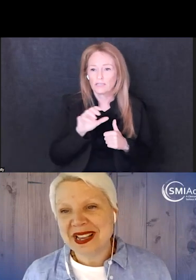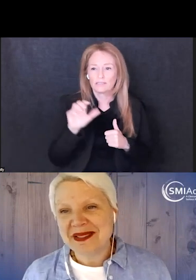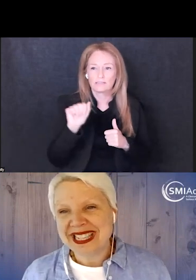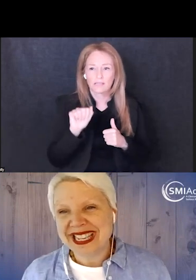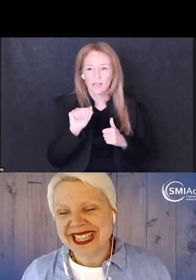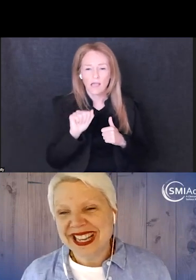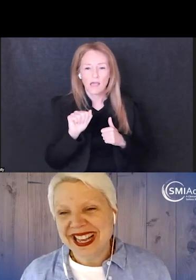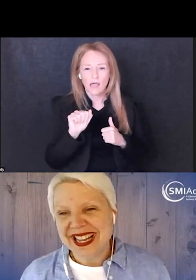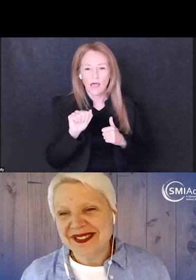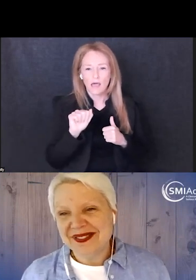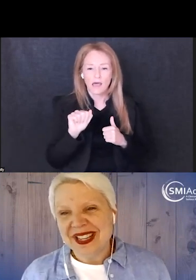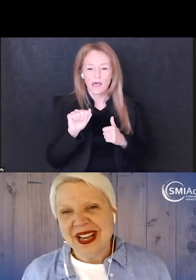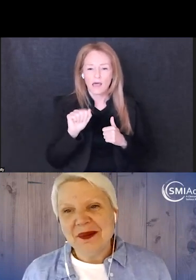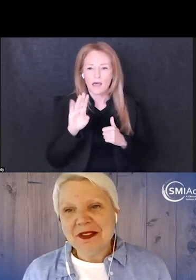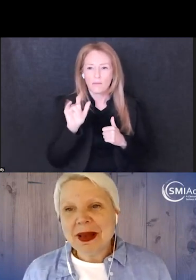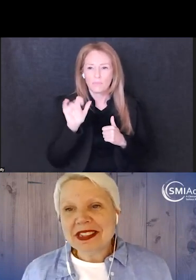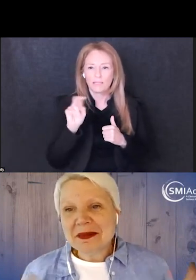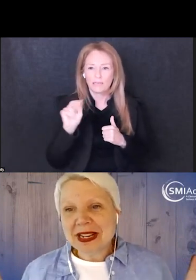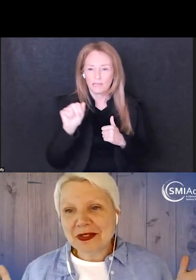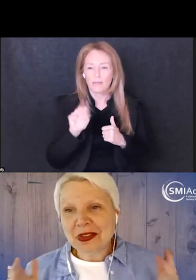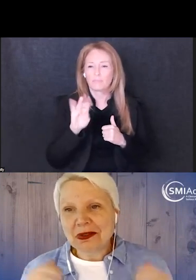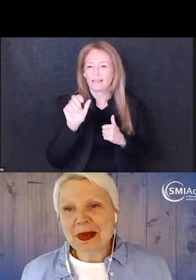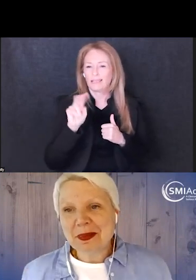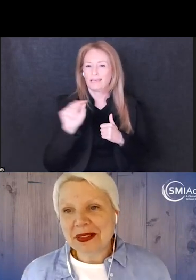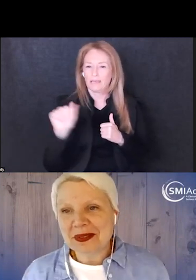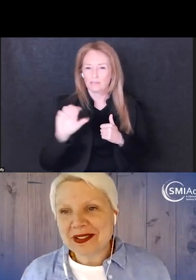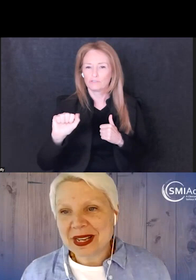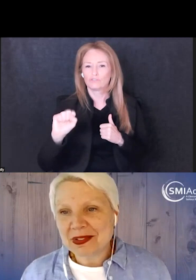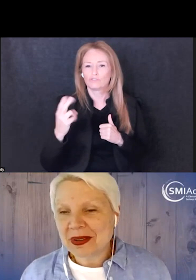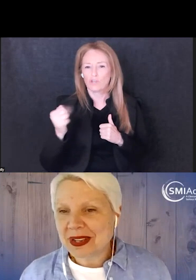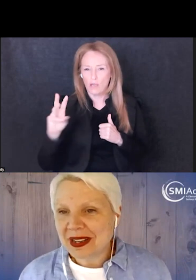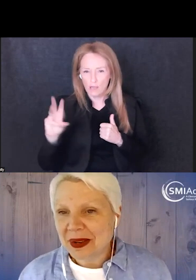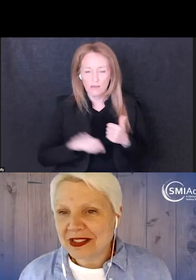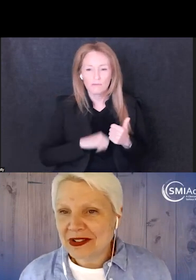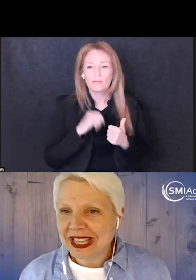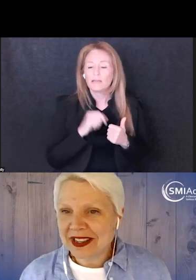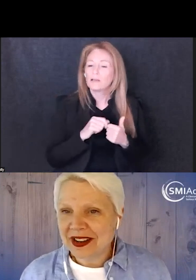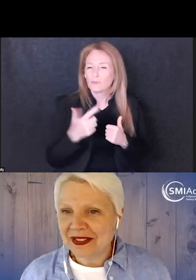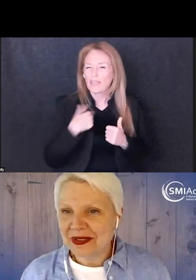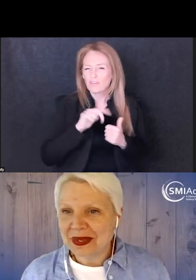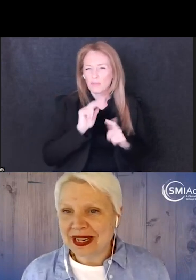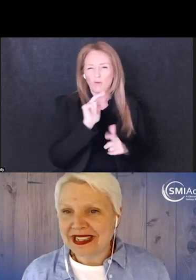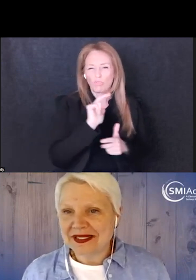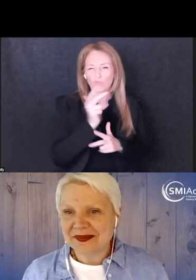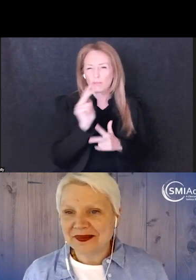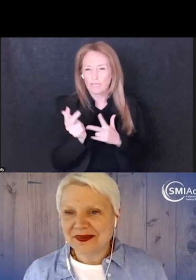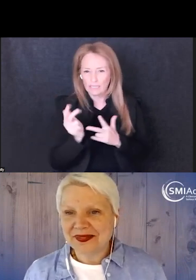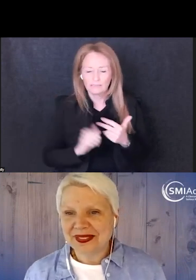WE HAVE ABOUT TEN MINUTES FOR THE ROUND TABLE SO I WANTED YOU TO KICK IT OFF. : SOUNDS GOOD.